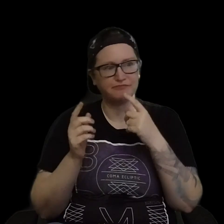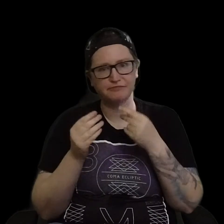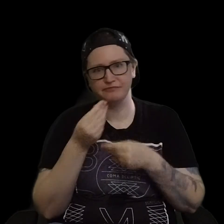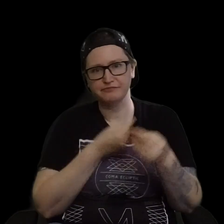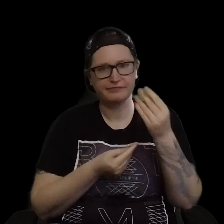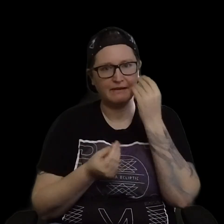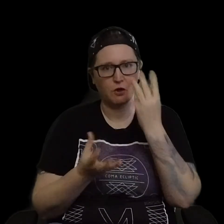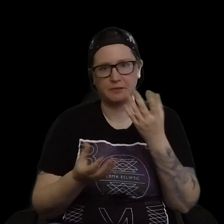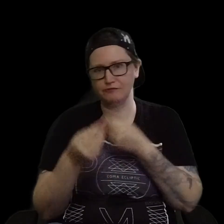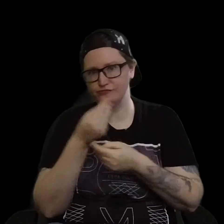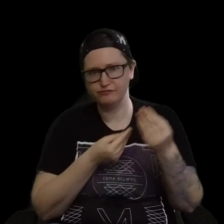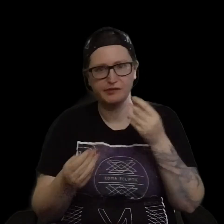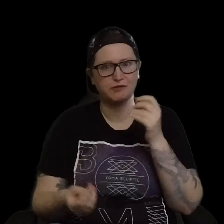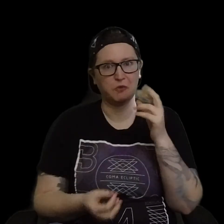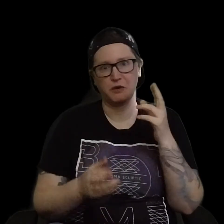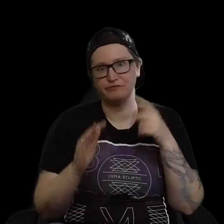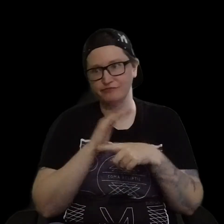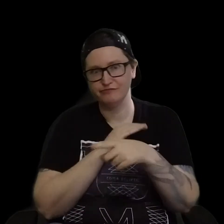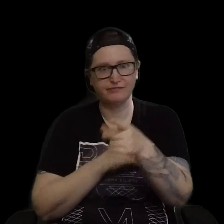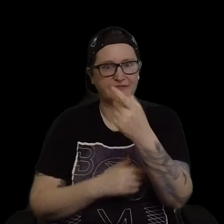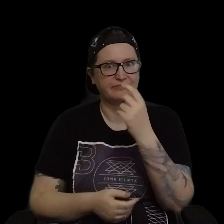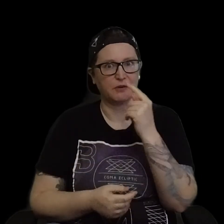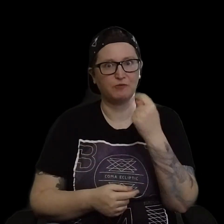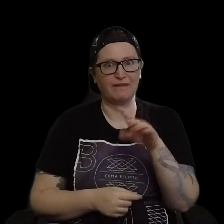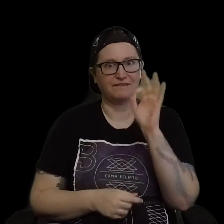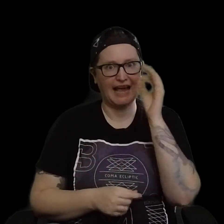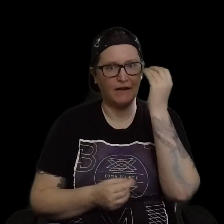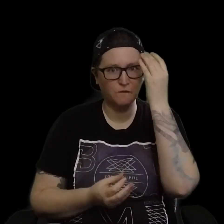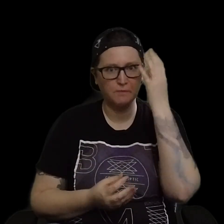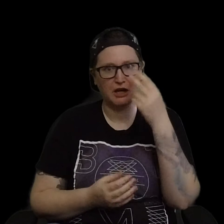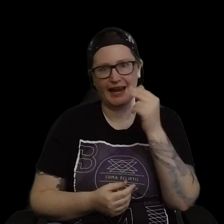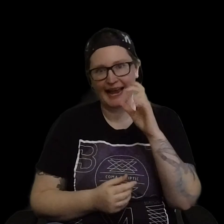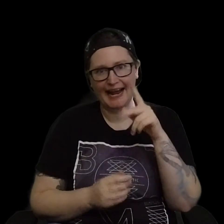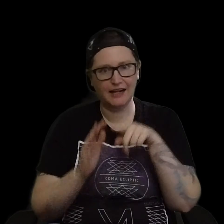so you can be where maybe it's just for trading information or navigating trying to find